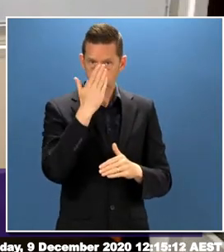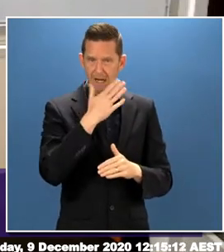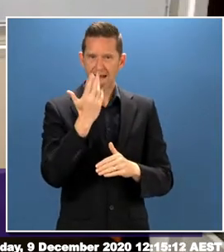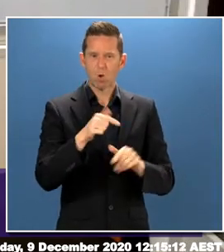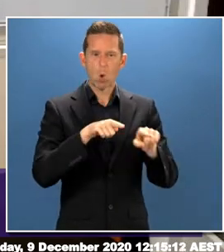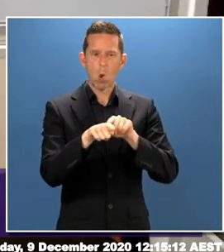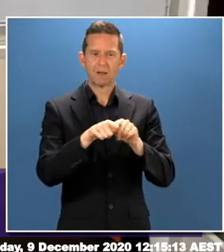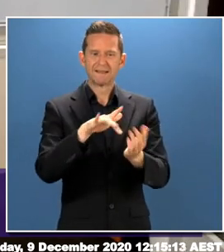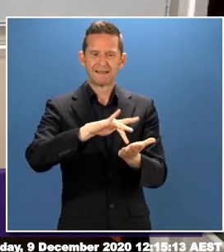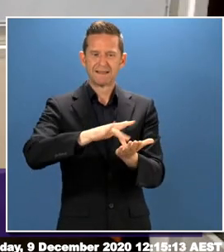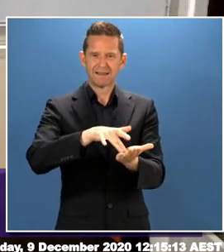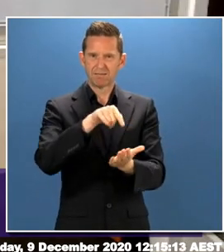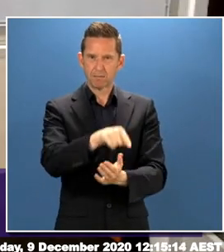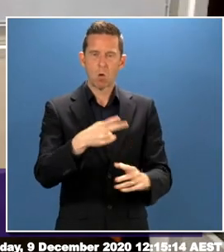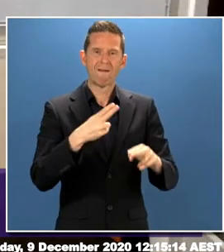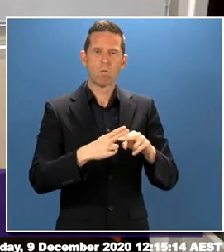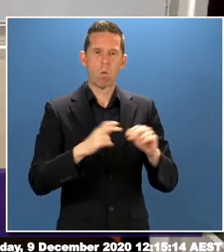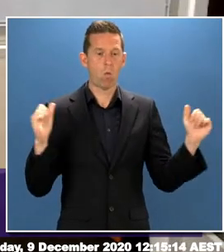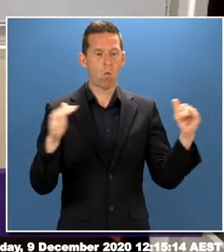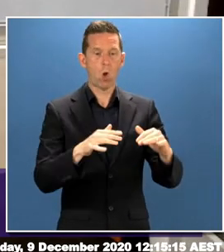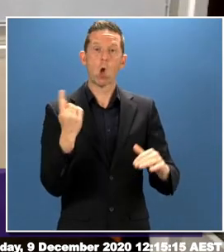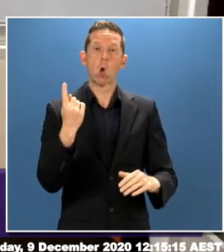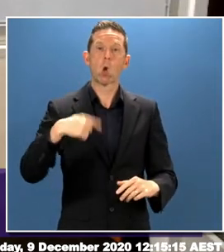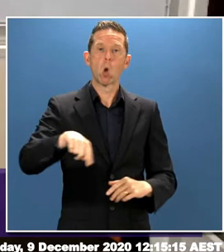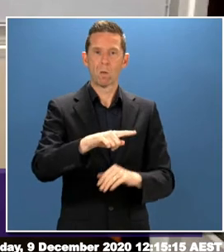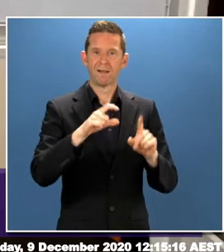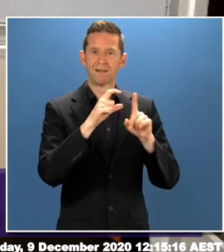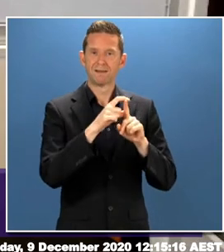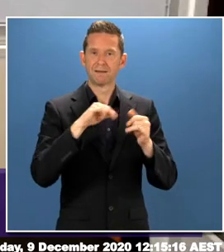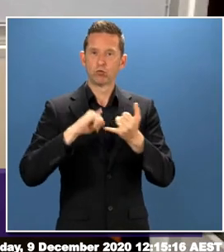for people with intellectual disabilities, so that they can have a pathway